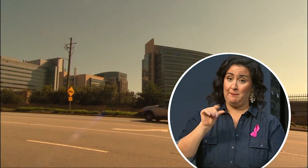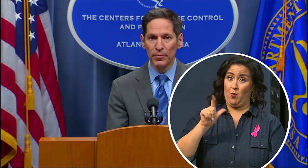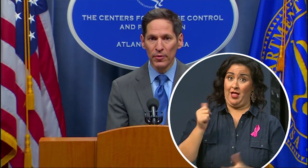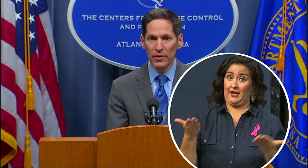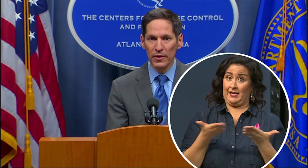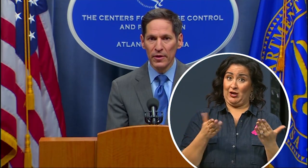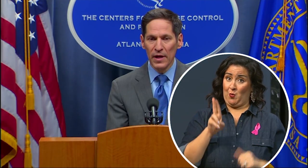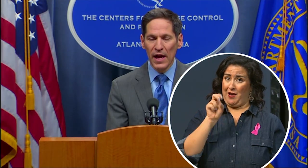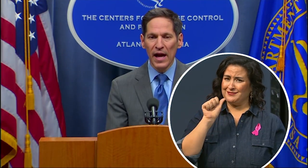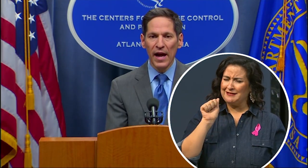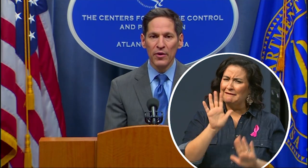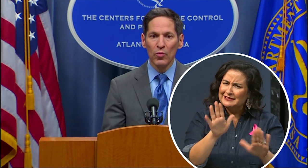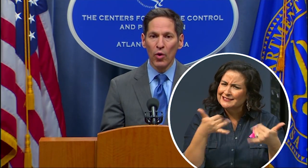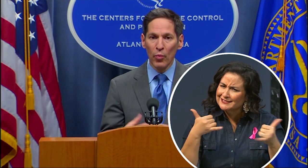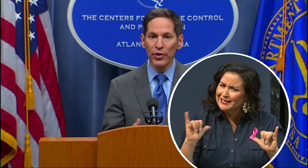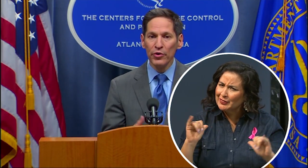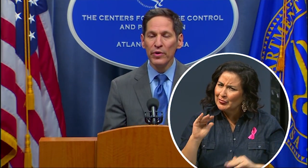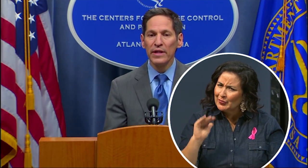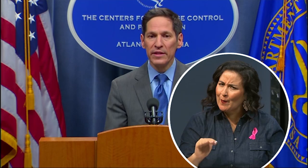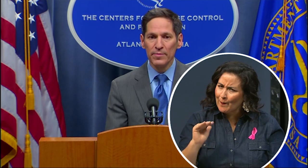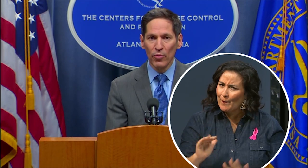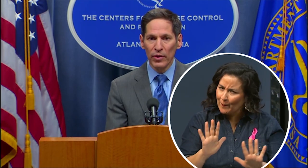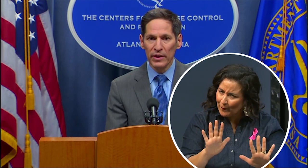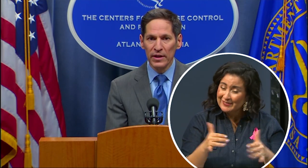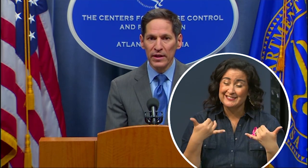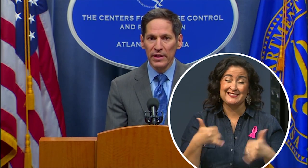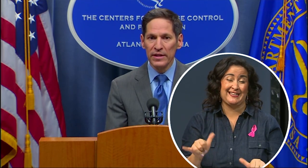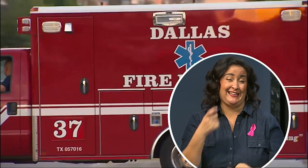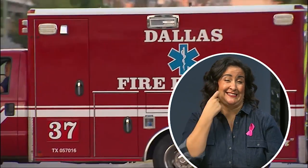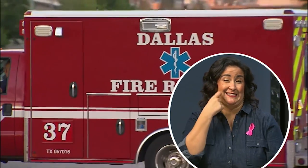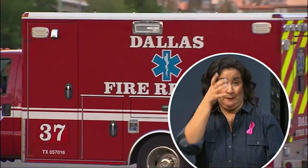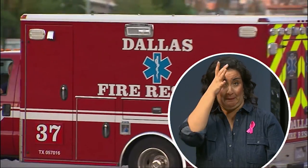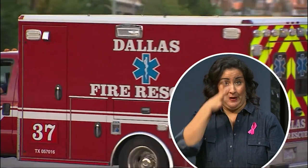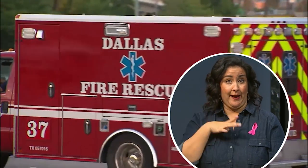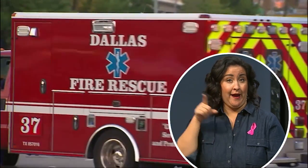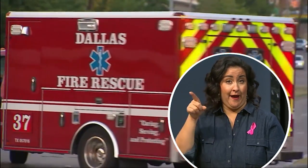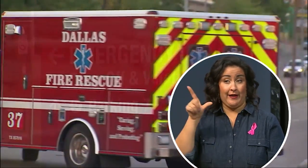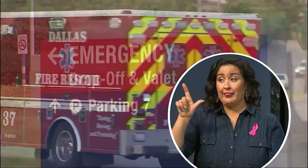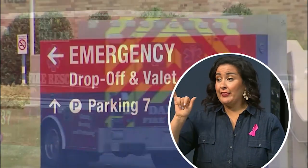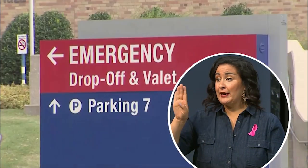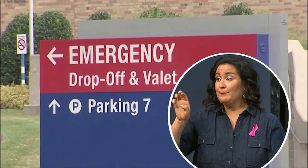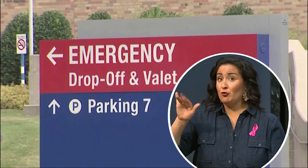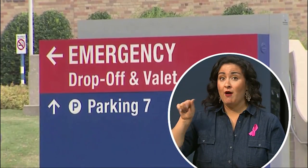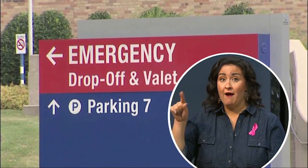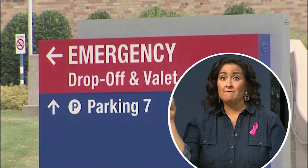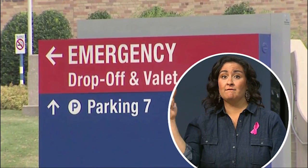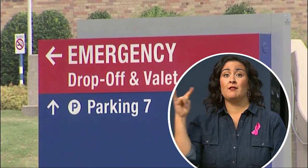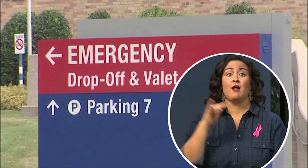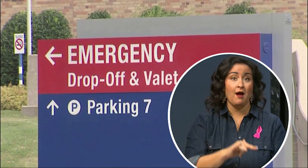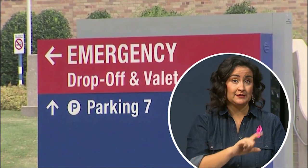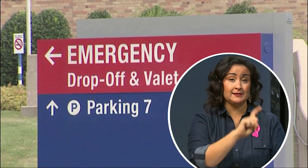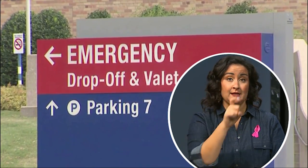Ebola in this country is very low. But.. the death of a Liberian man from Ebola in Texas,